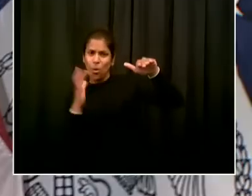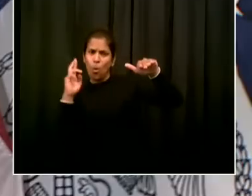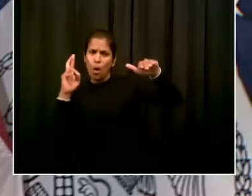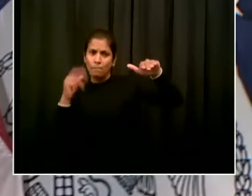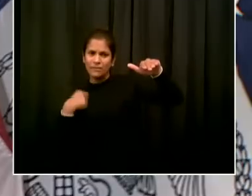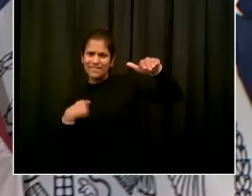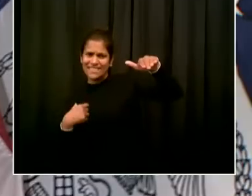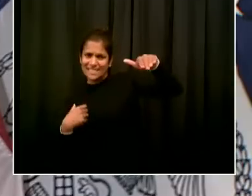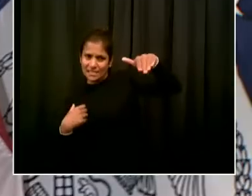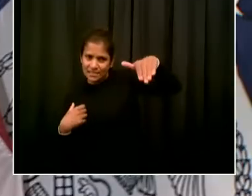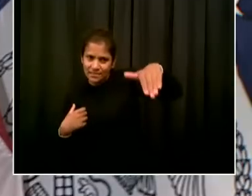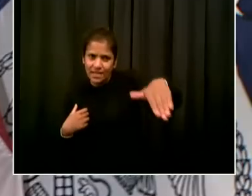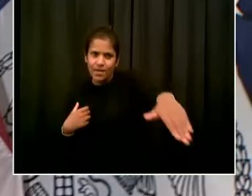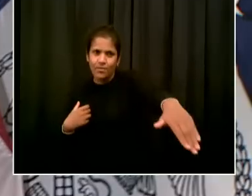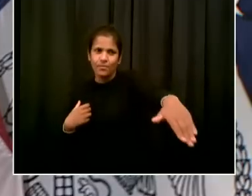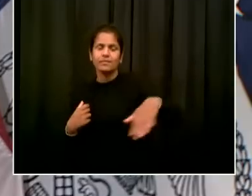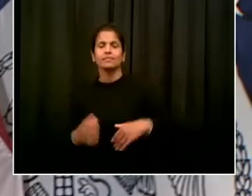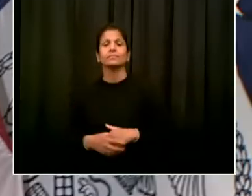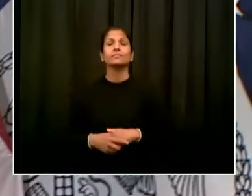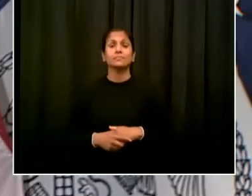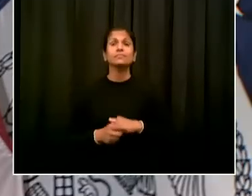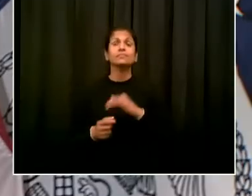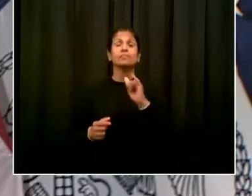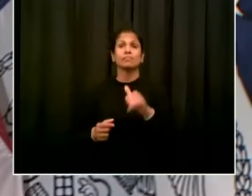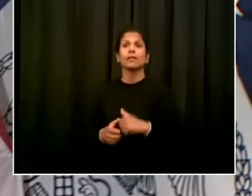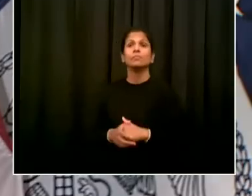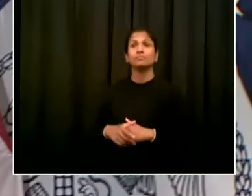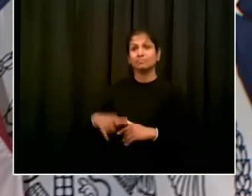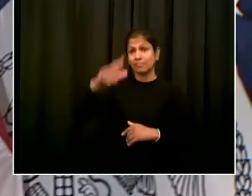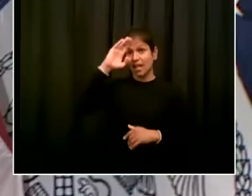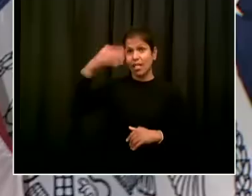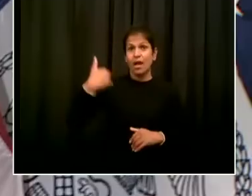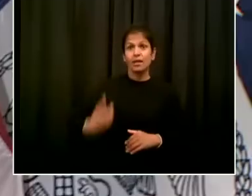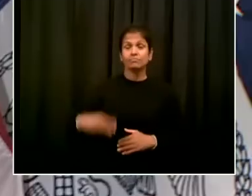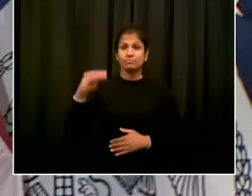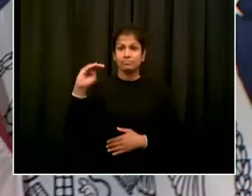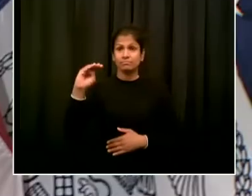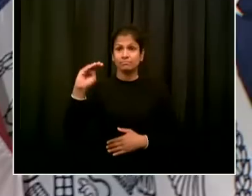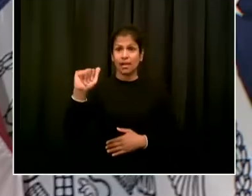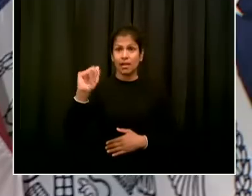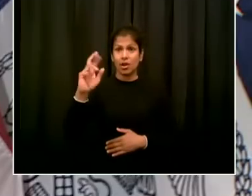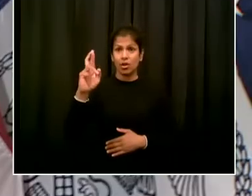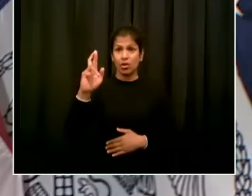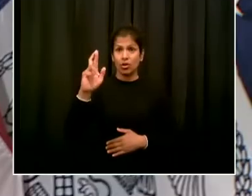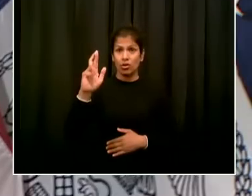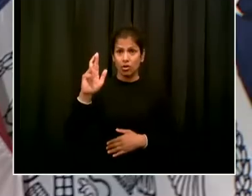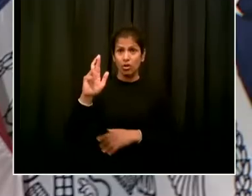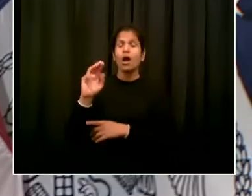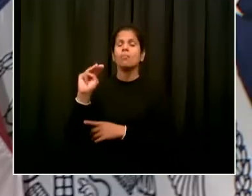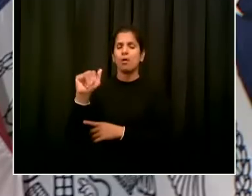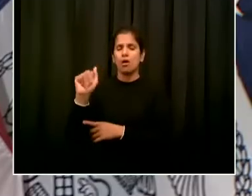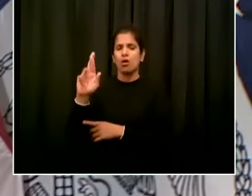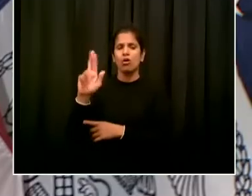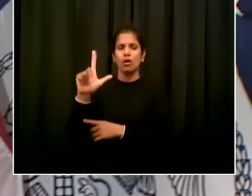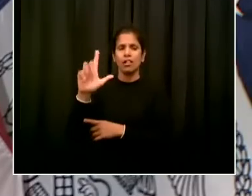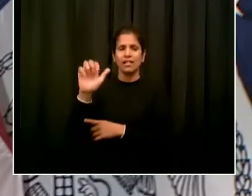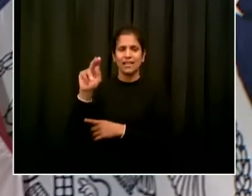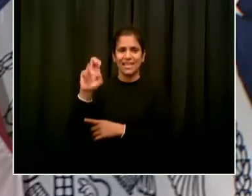STARTING TO COME DOWN A BIT. Reporter: